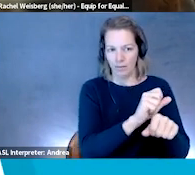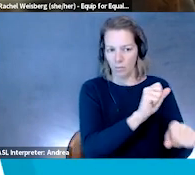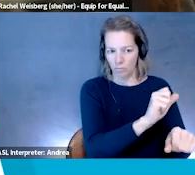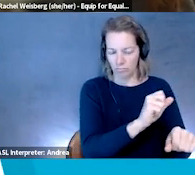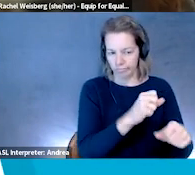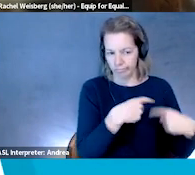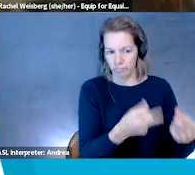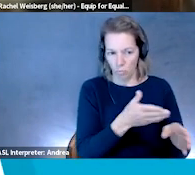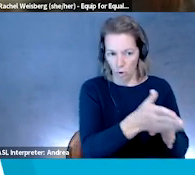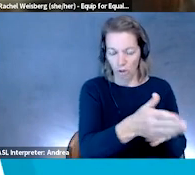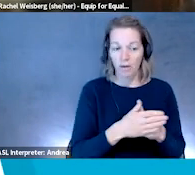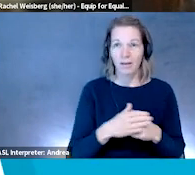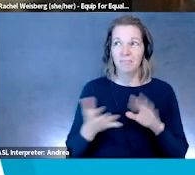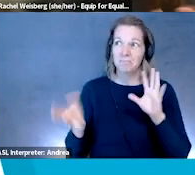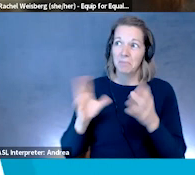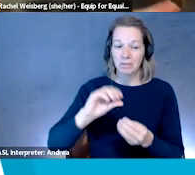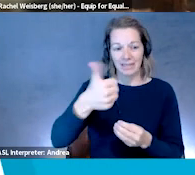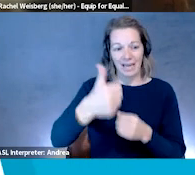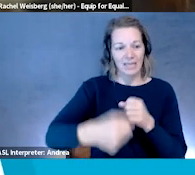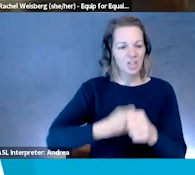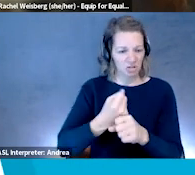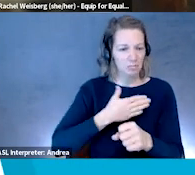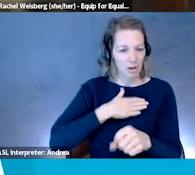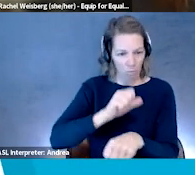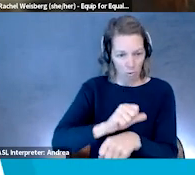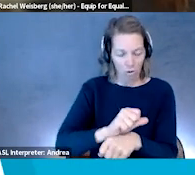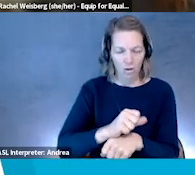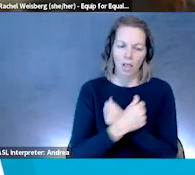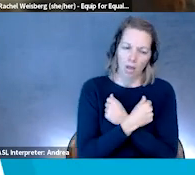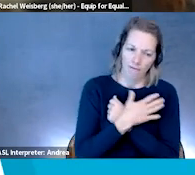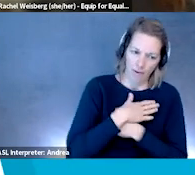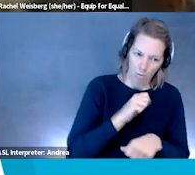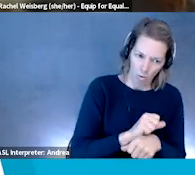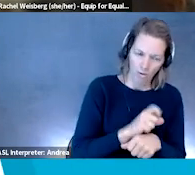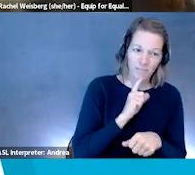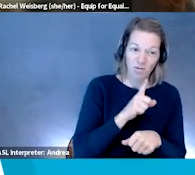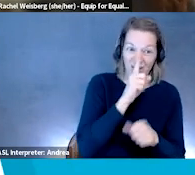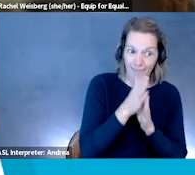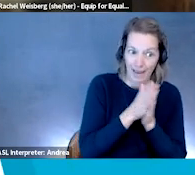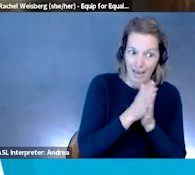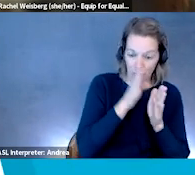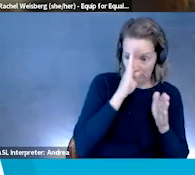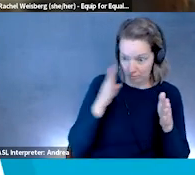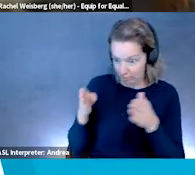RACHEL WEISBERG, I'M A MANAGING ATTORNEY, AND I MANAGE THE EMPLOYMENT WORK. I HAVE BEEN ADD